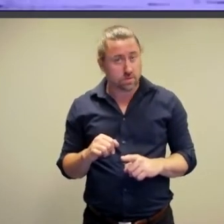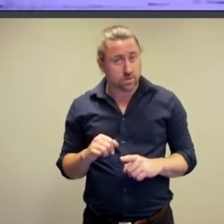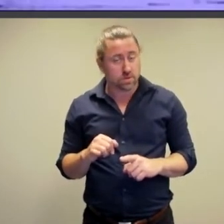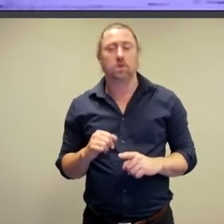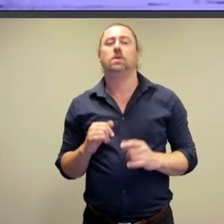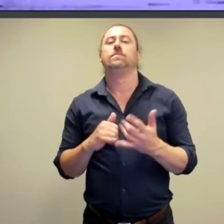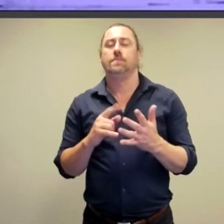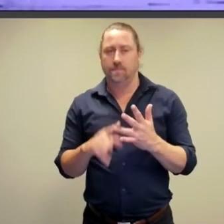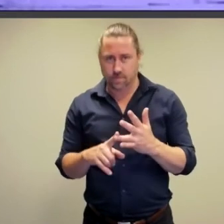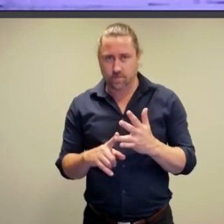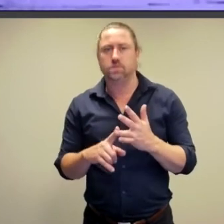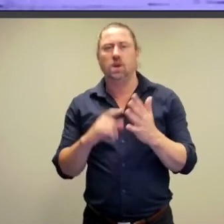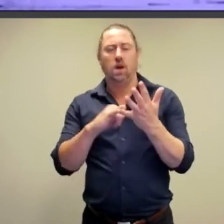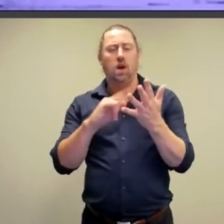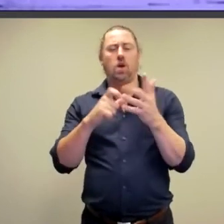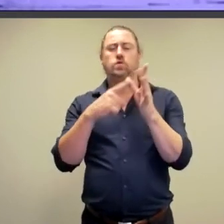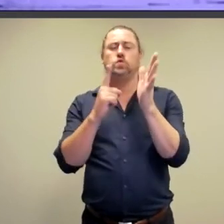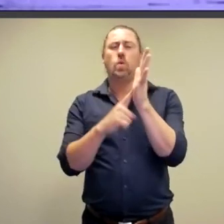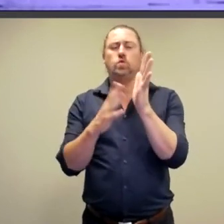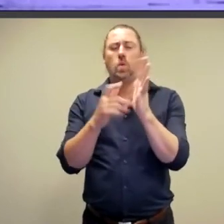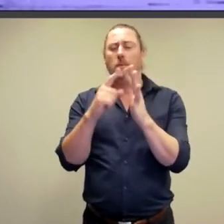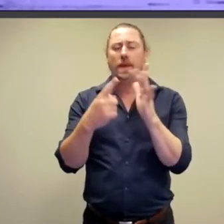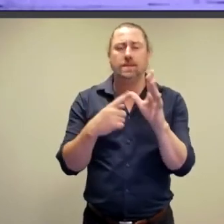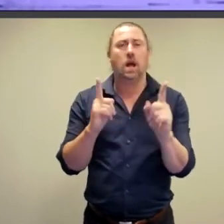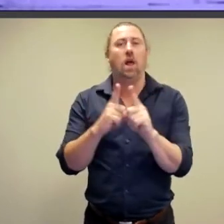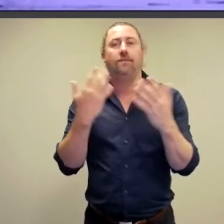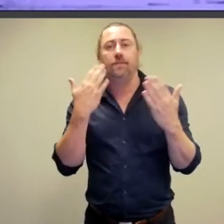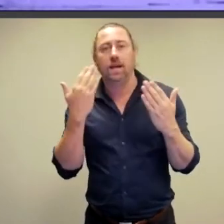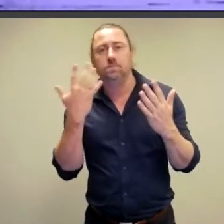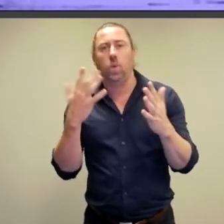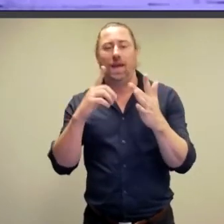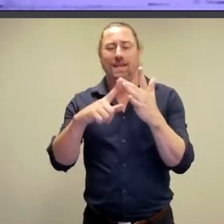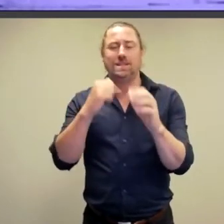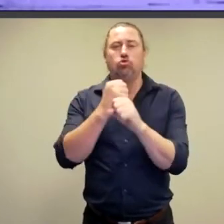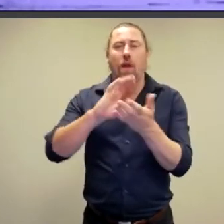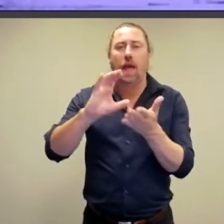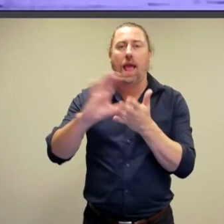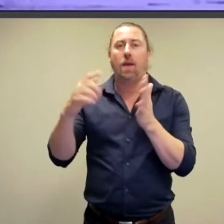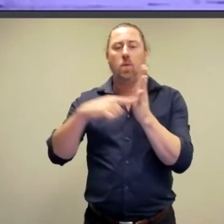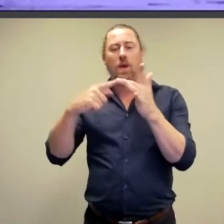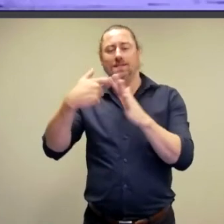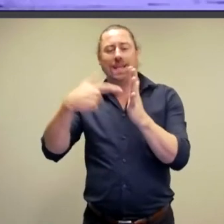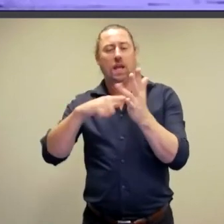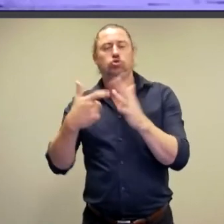So, on social media platforms like facebook,